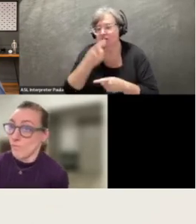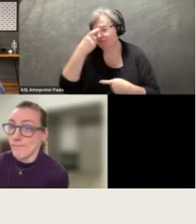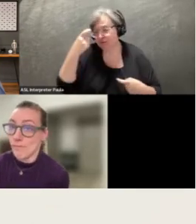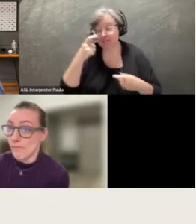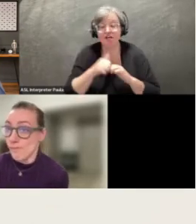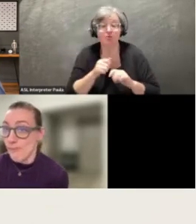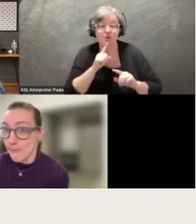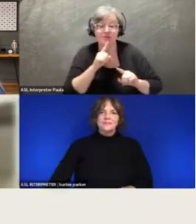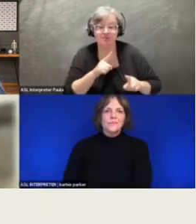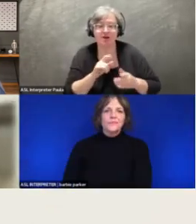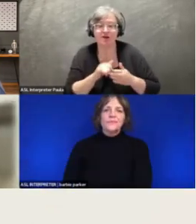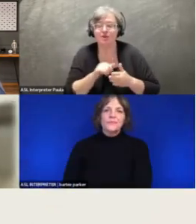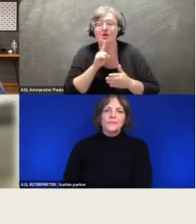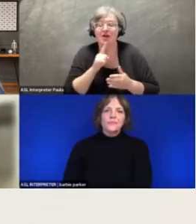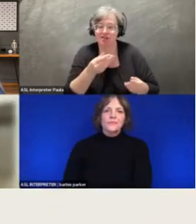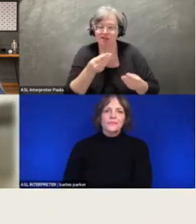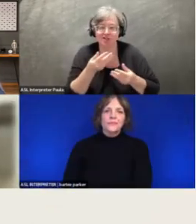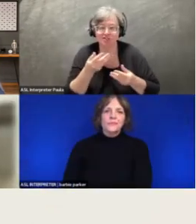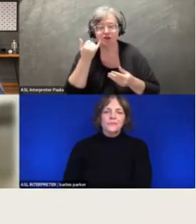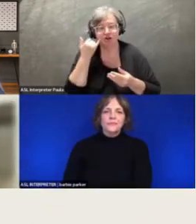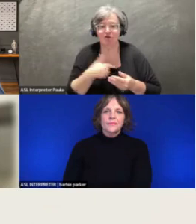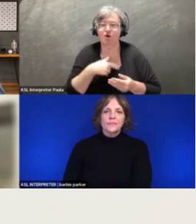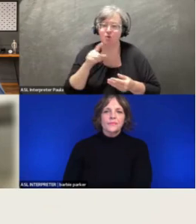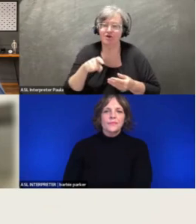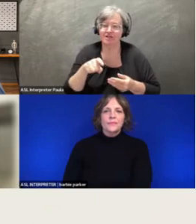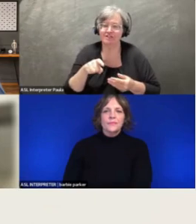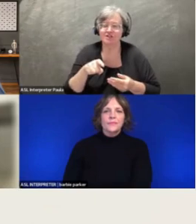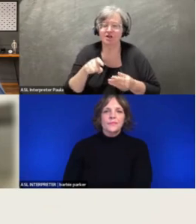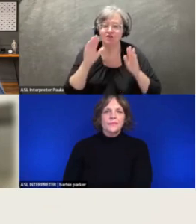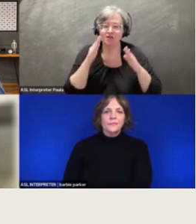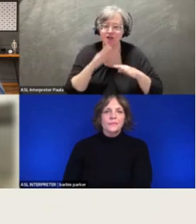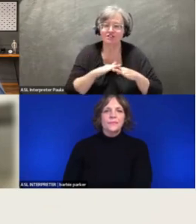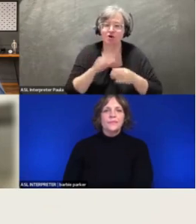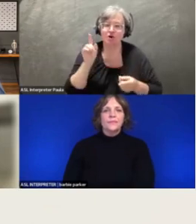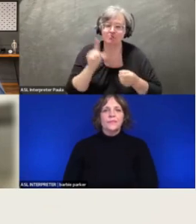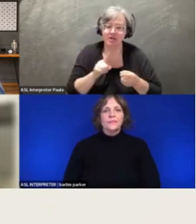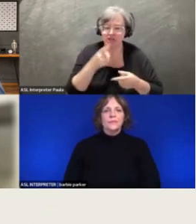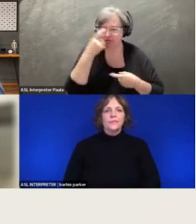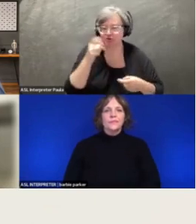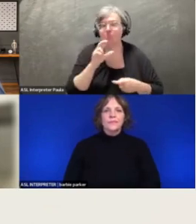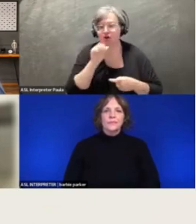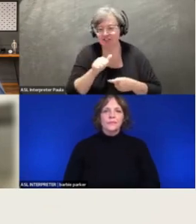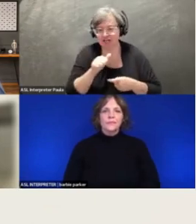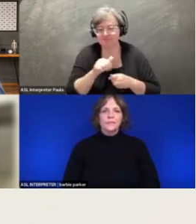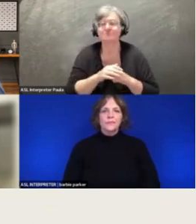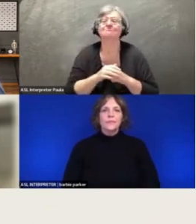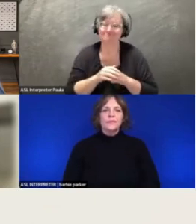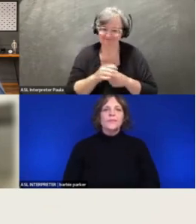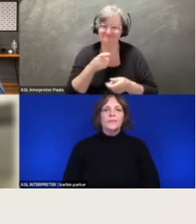that that really lets us know, do we need to be focused on mitigating it or not? We need to understand the causes, and we